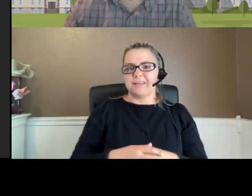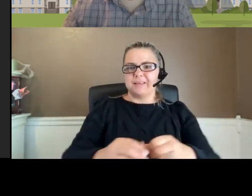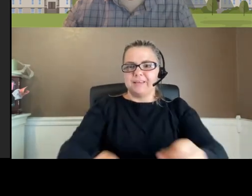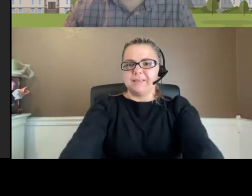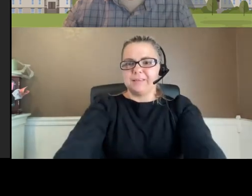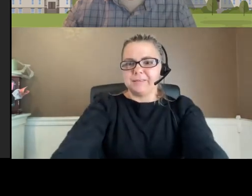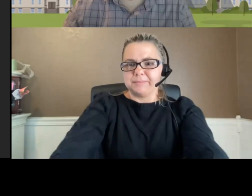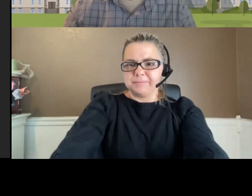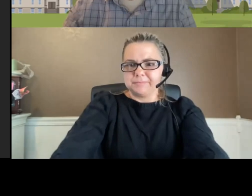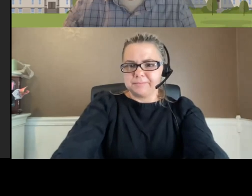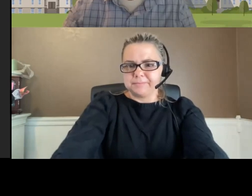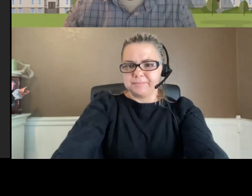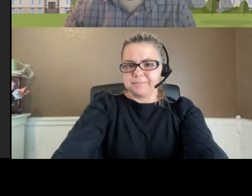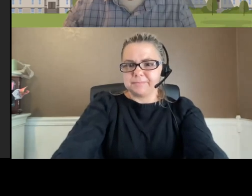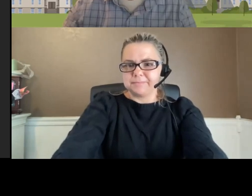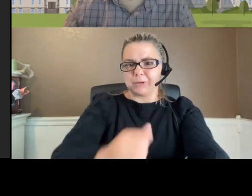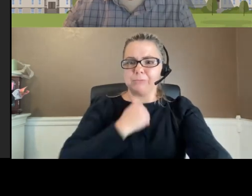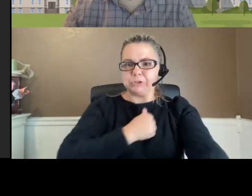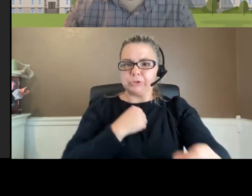And, sorry about that, let me throw that into chat.